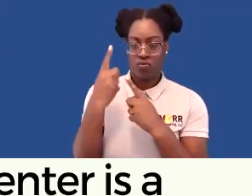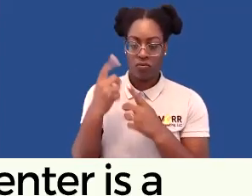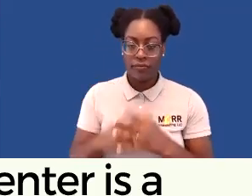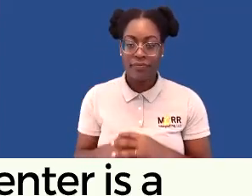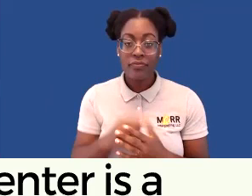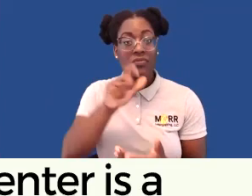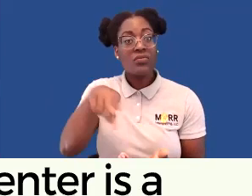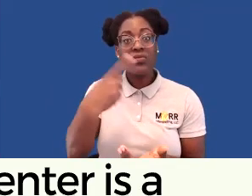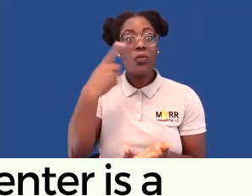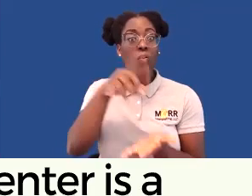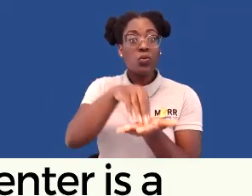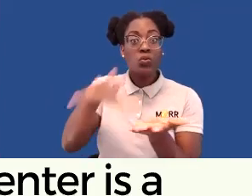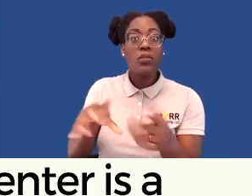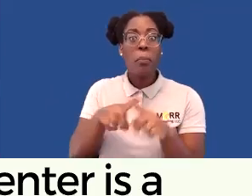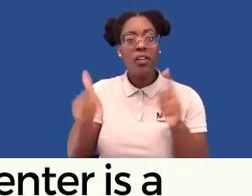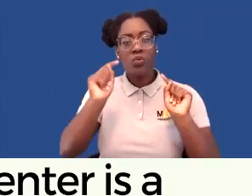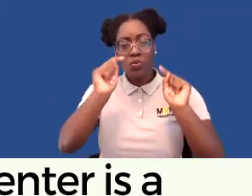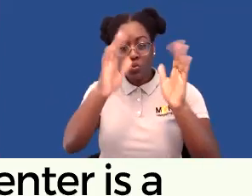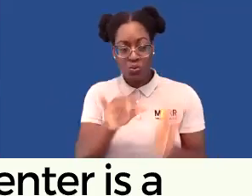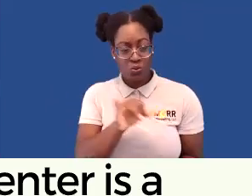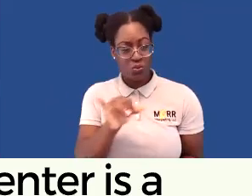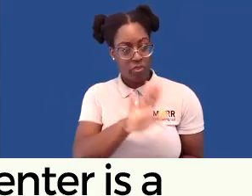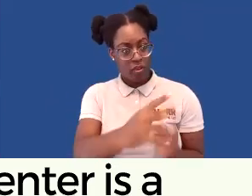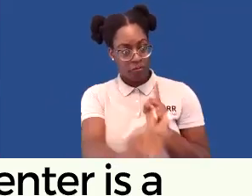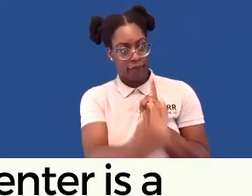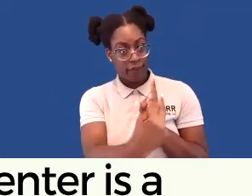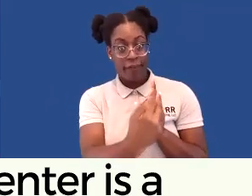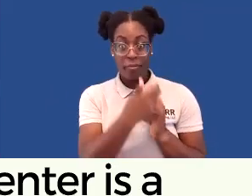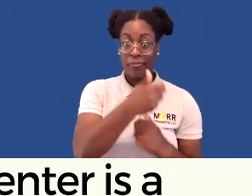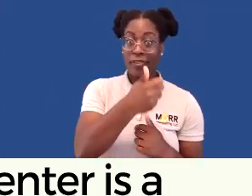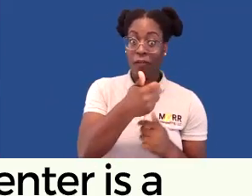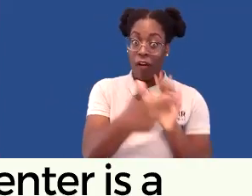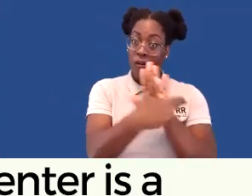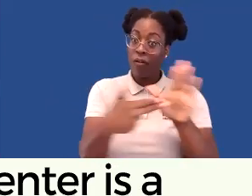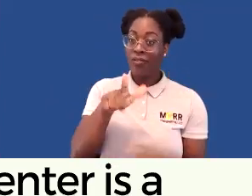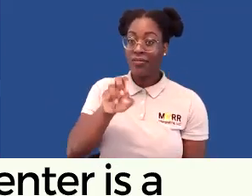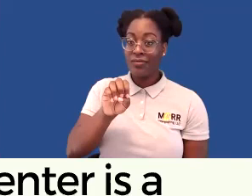but also for tutors who are learners and for administrators who are also learners.